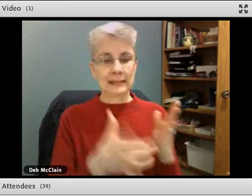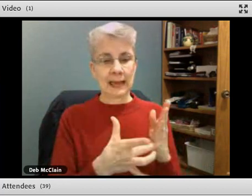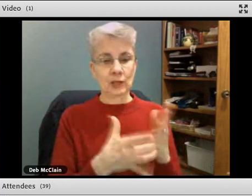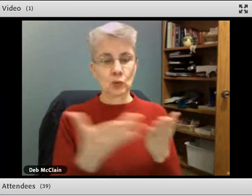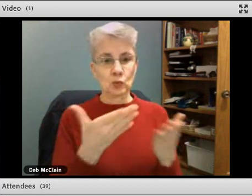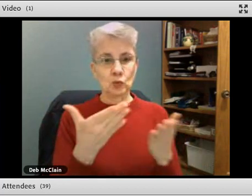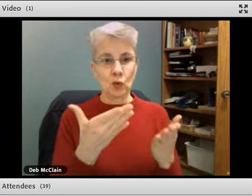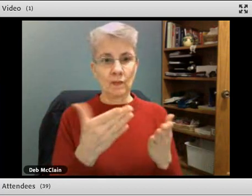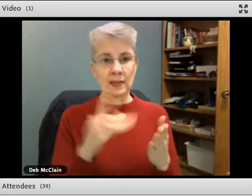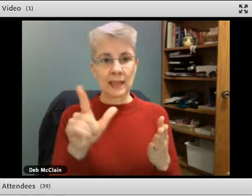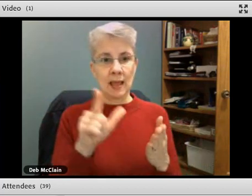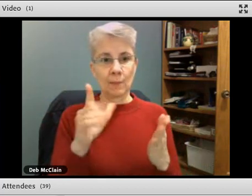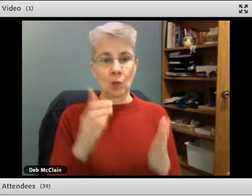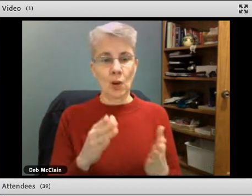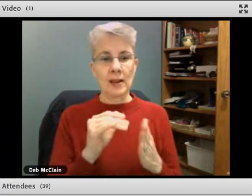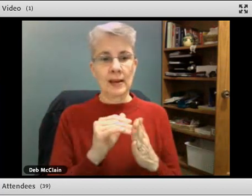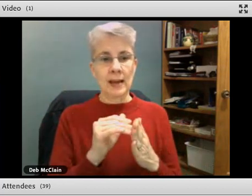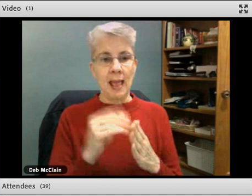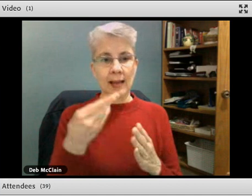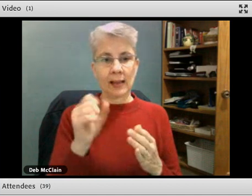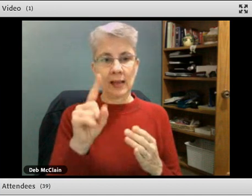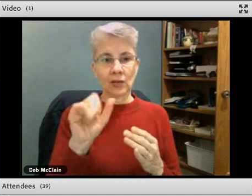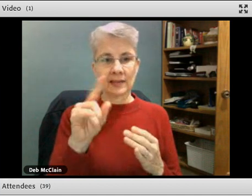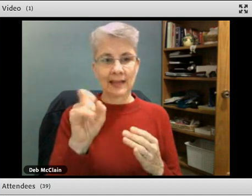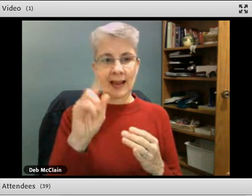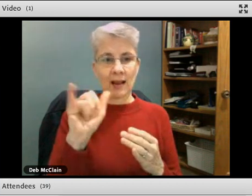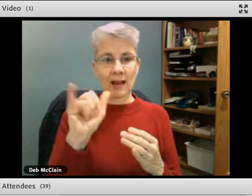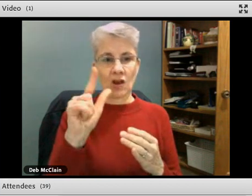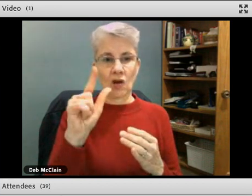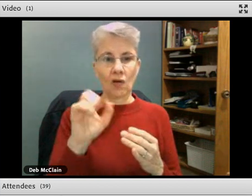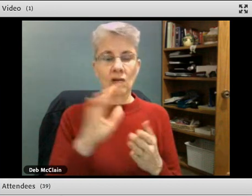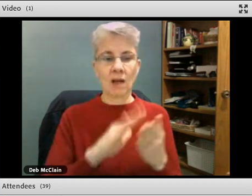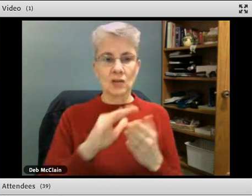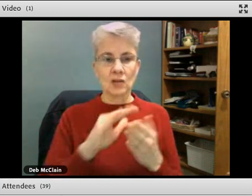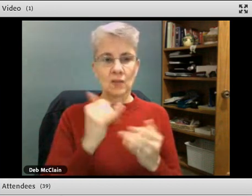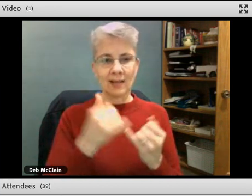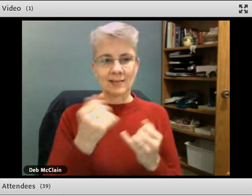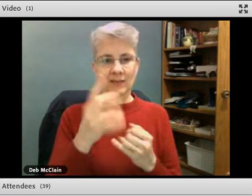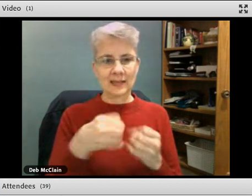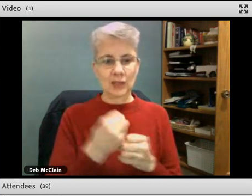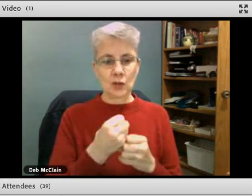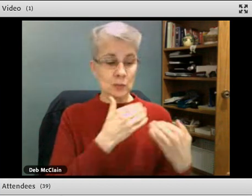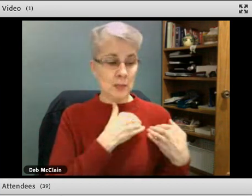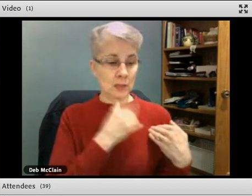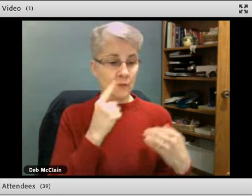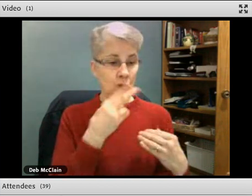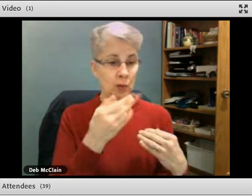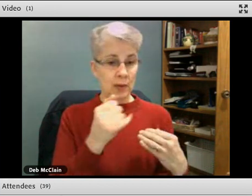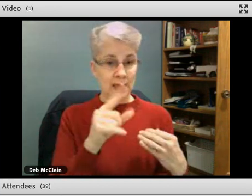as Hillsdale College for the past 17 years. Her responsibilities at Hillsdale for all of those years have included